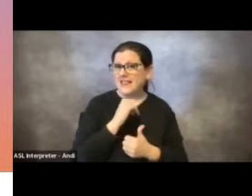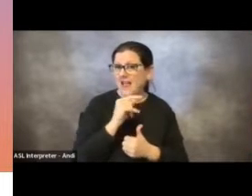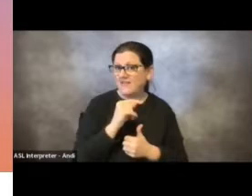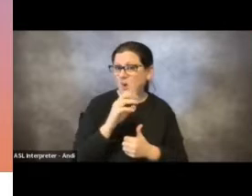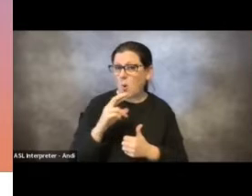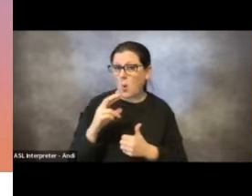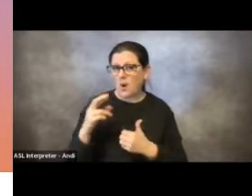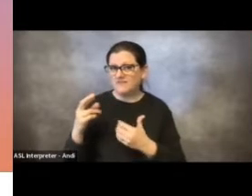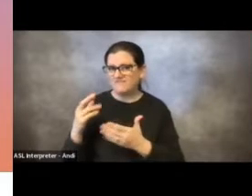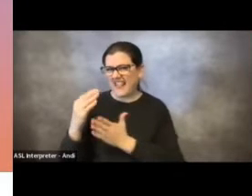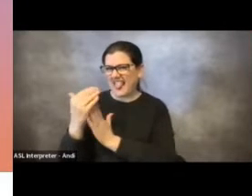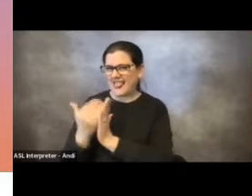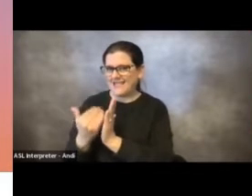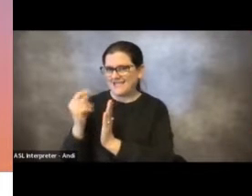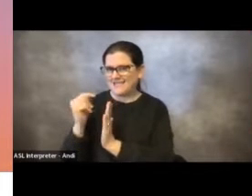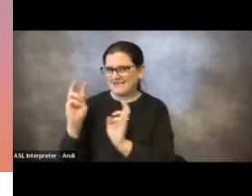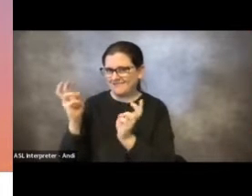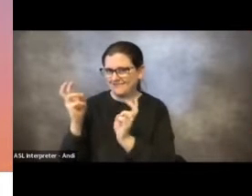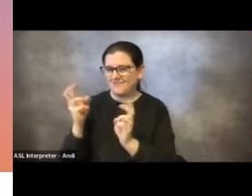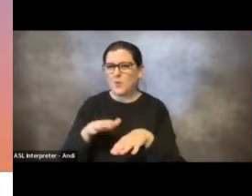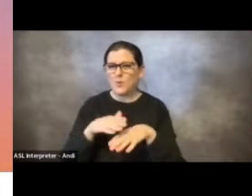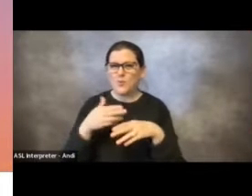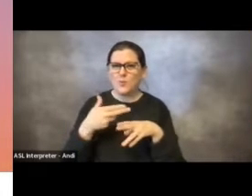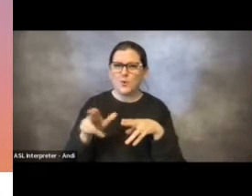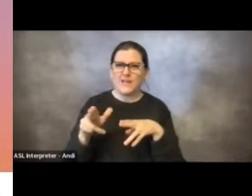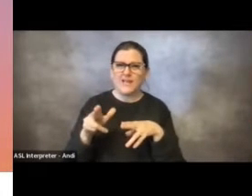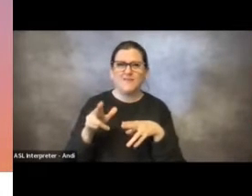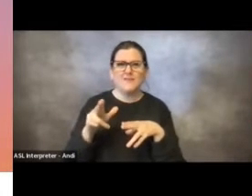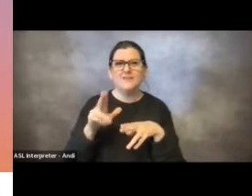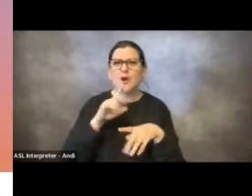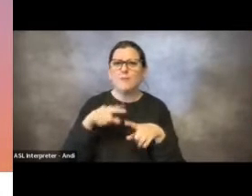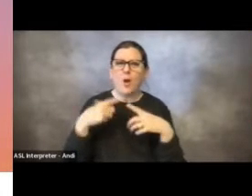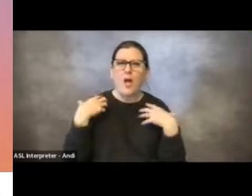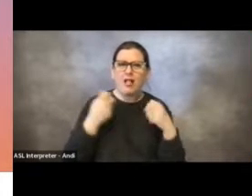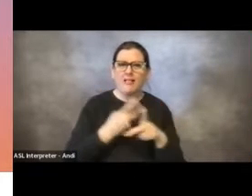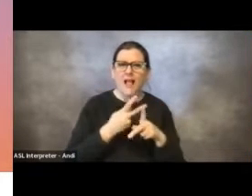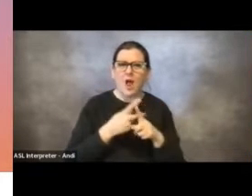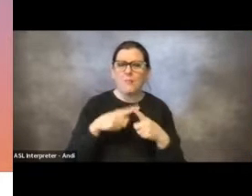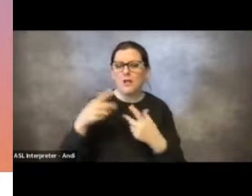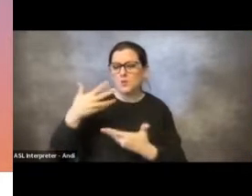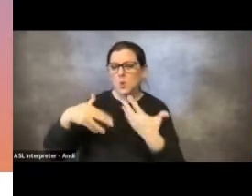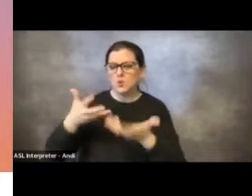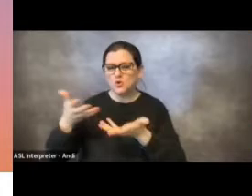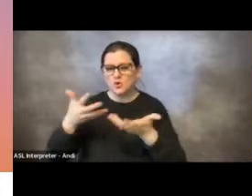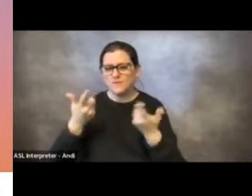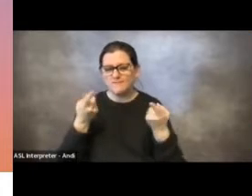briefly just to set some context as to help level set on healthcare and social service alignment from our perspective, and what does that mean? And how